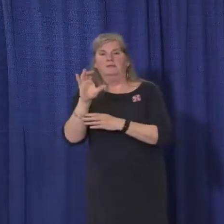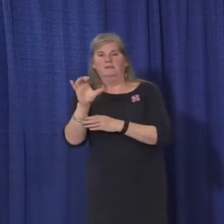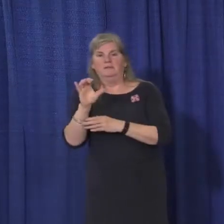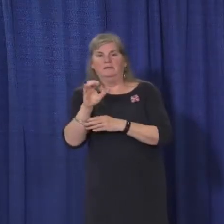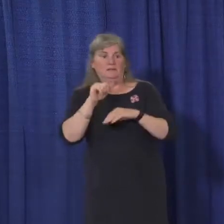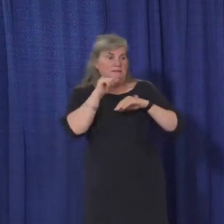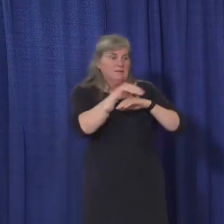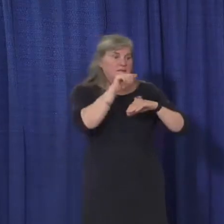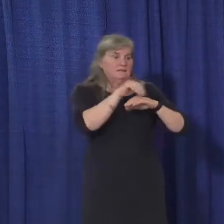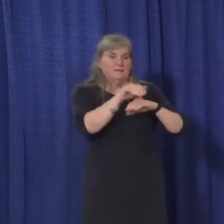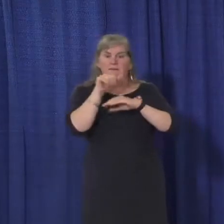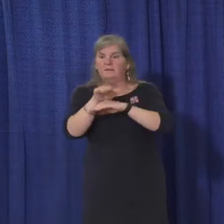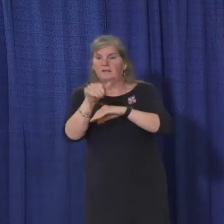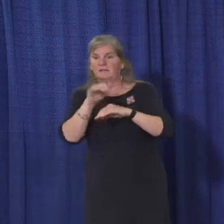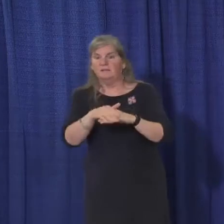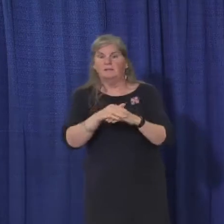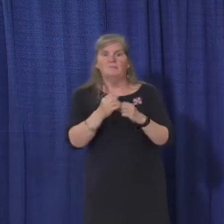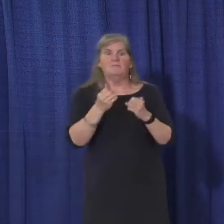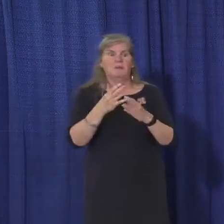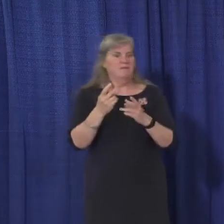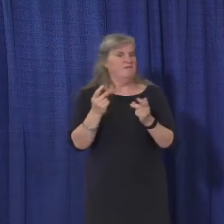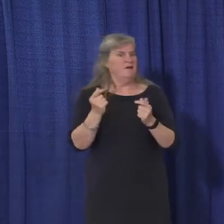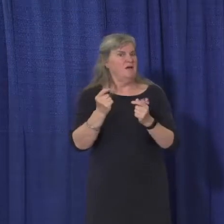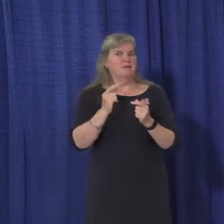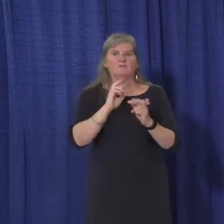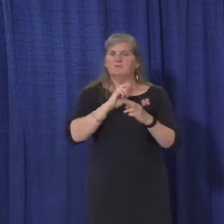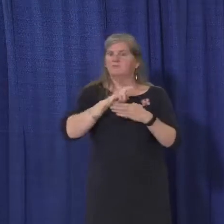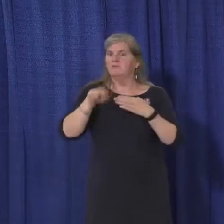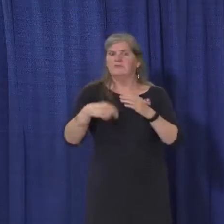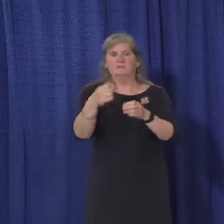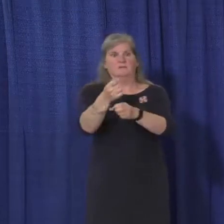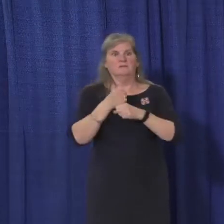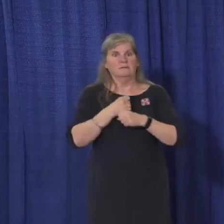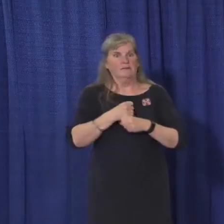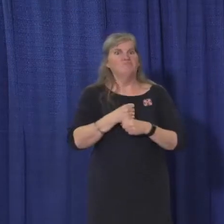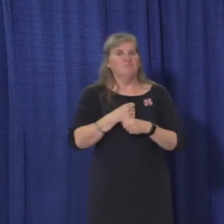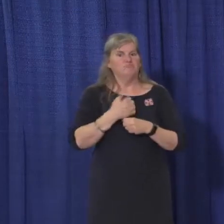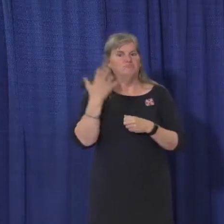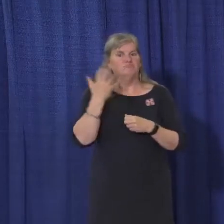where we experienced a tremendous turnaround time